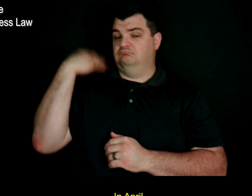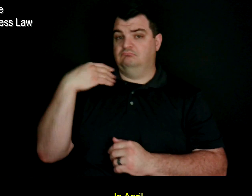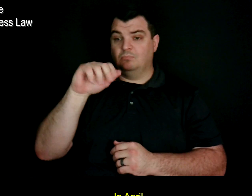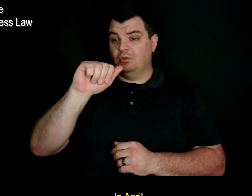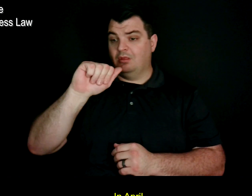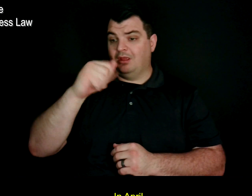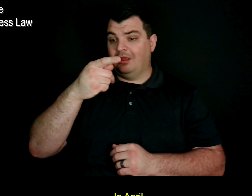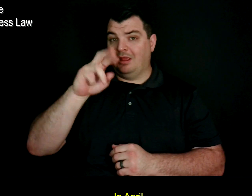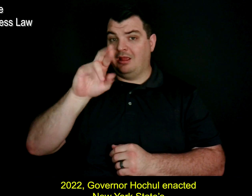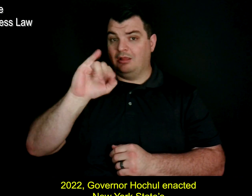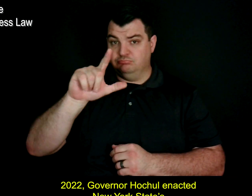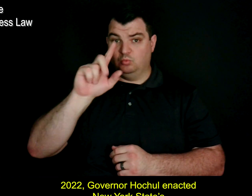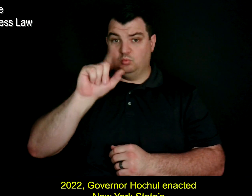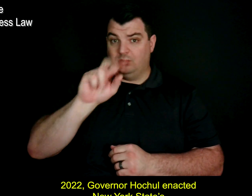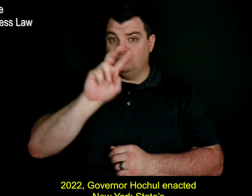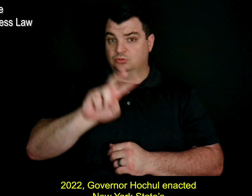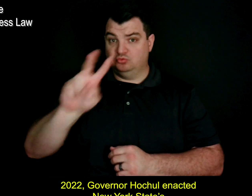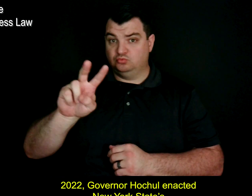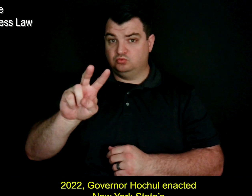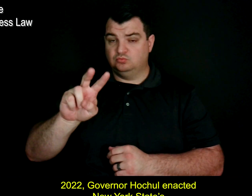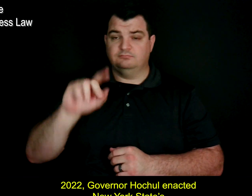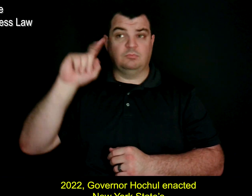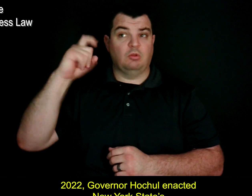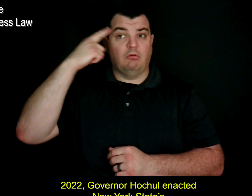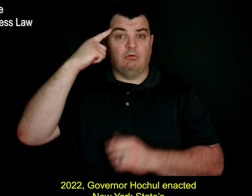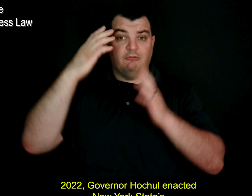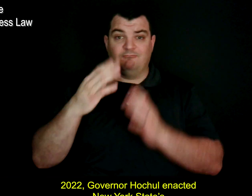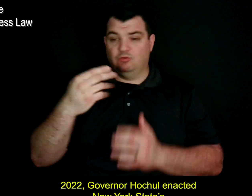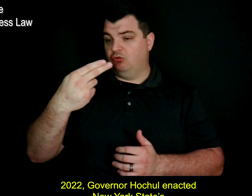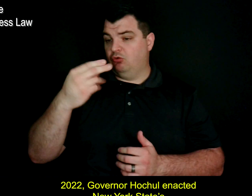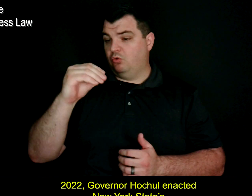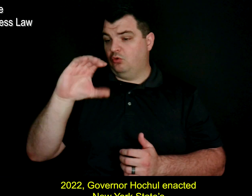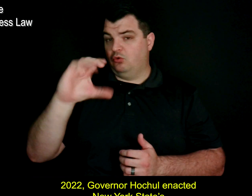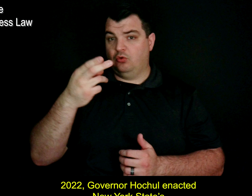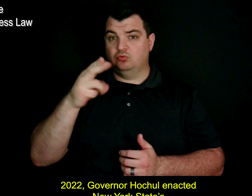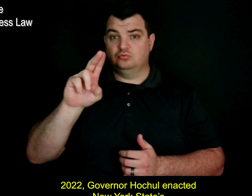In April 2022, Governor Hochul enacted New York State’s